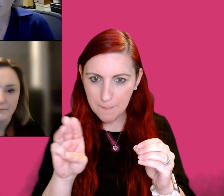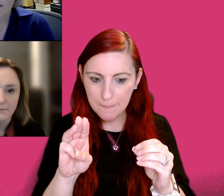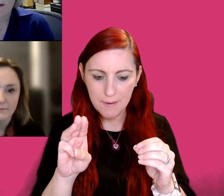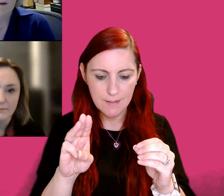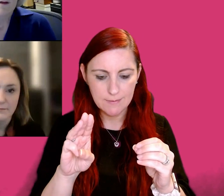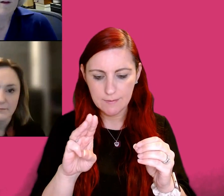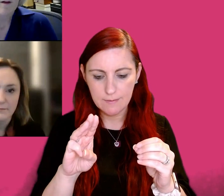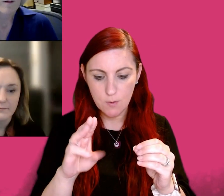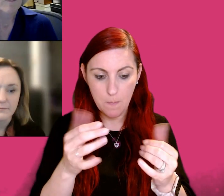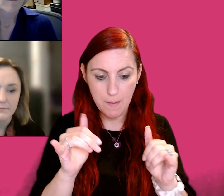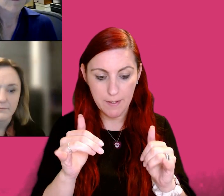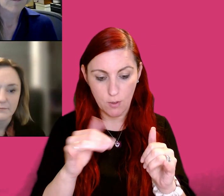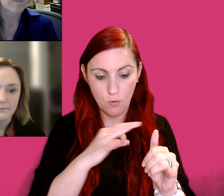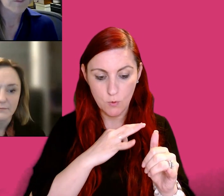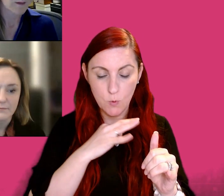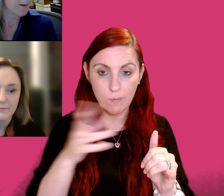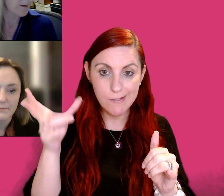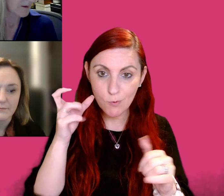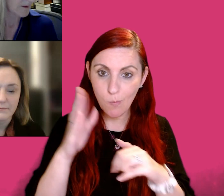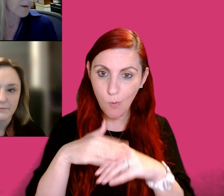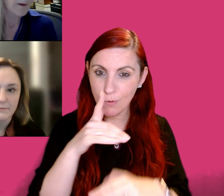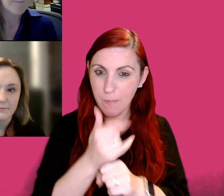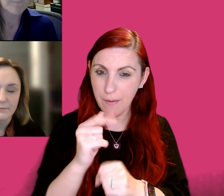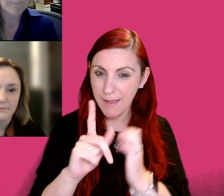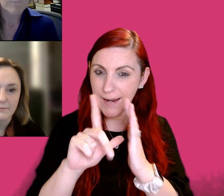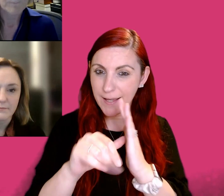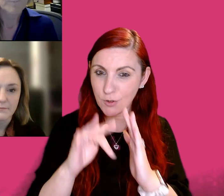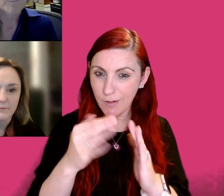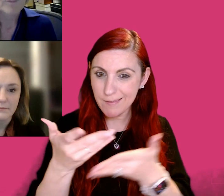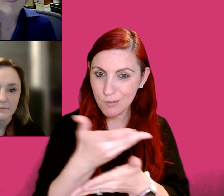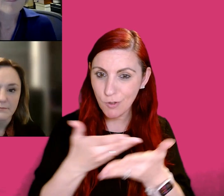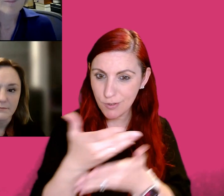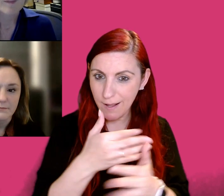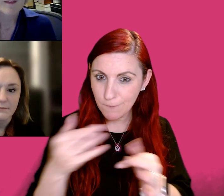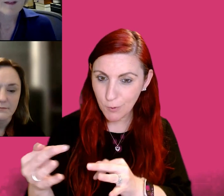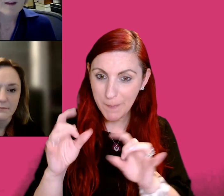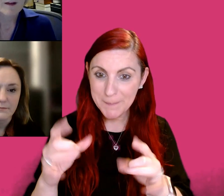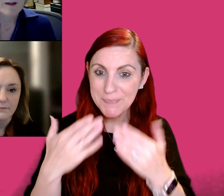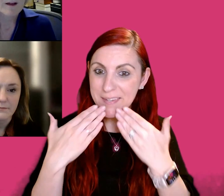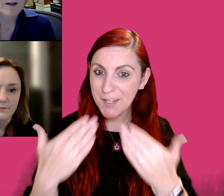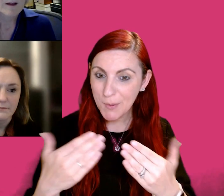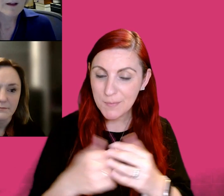it might be good to hear more about that um in in the discussion thank you so our next speaker and